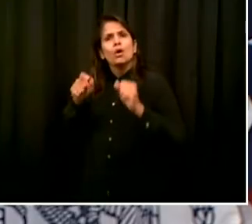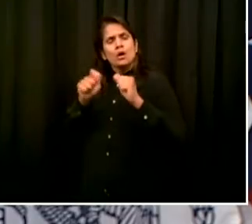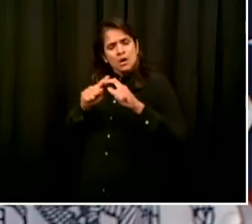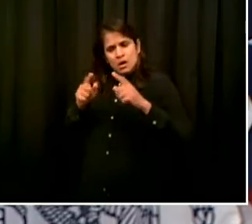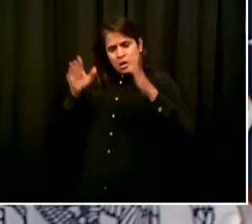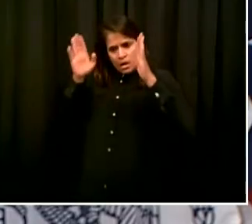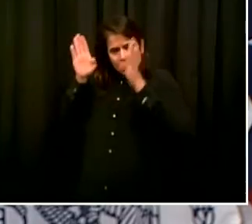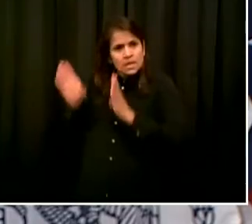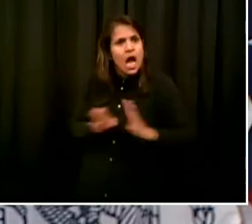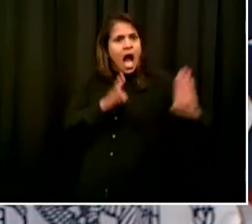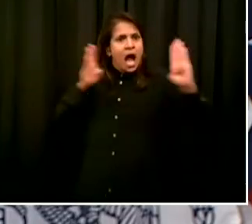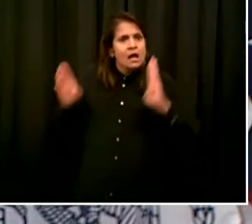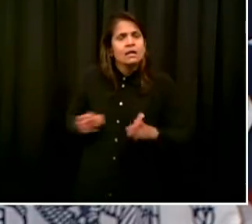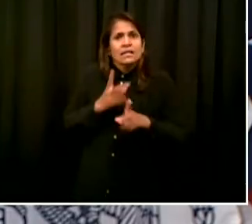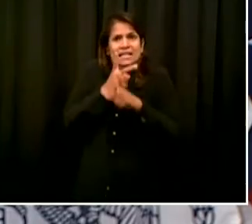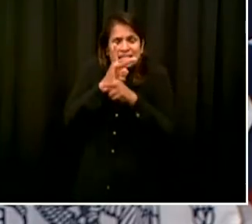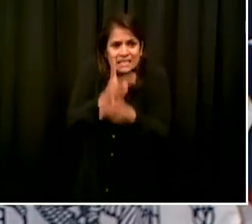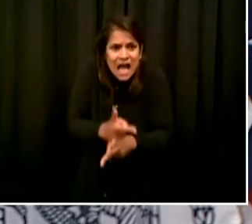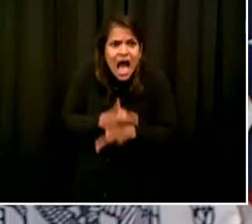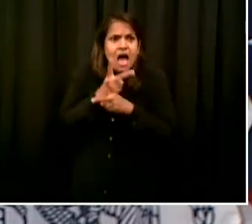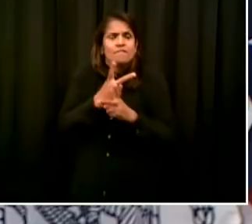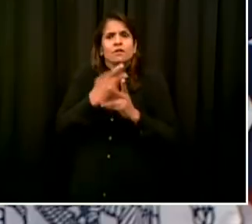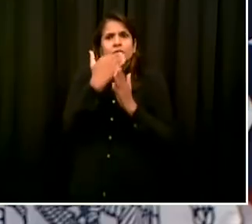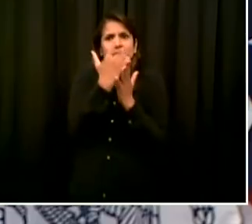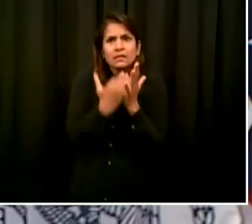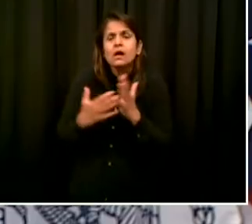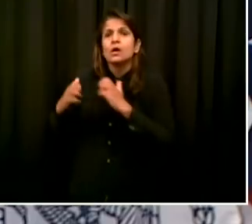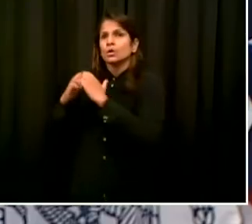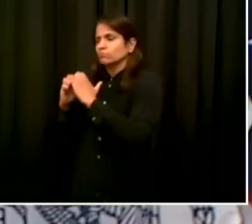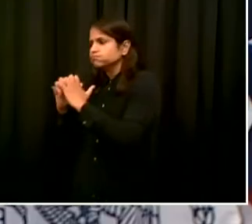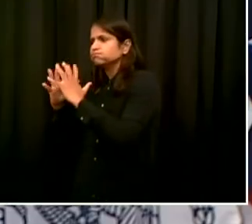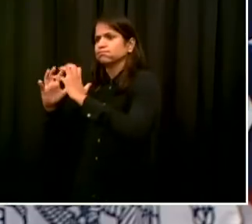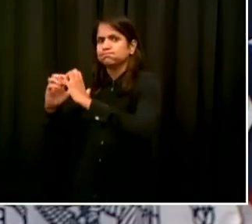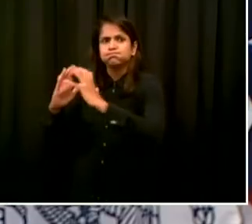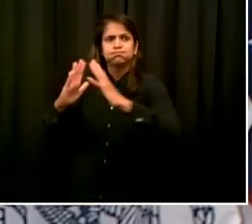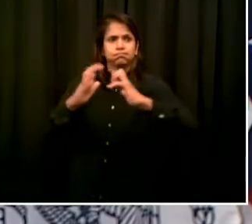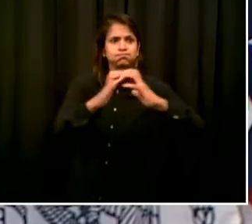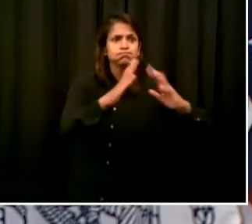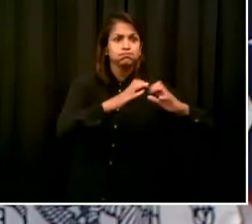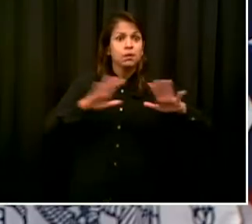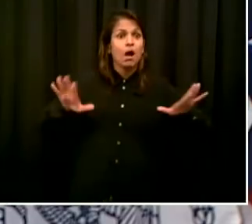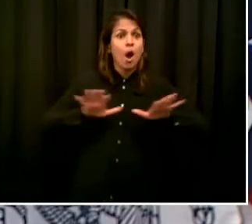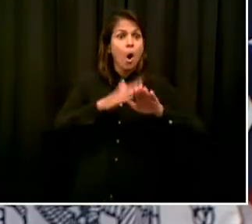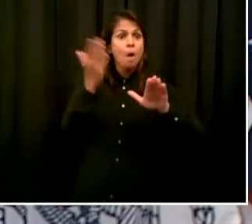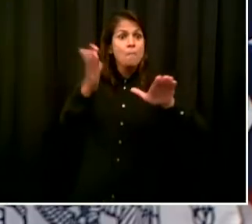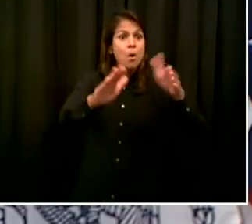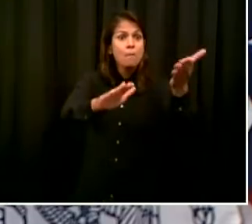NEED TO WORK ON THE HARD WORK OF BRINGING THIS CITY BACK BECAUSE THAT IS